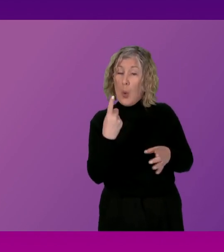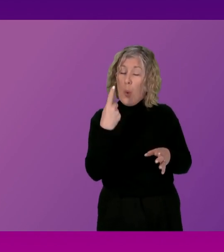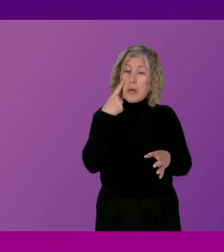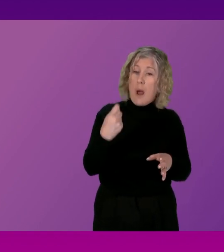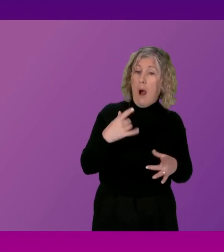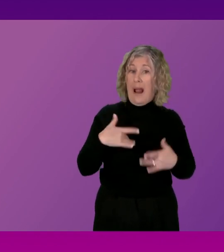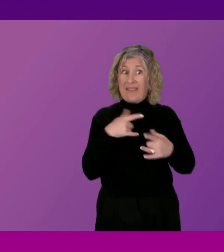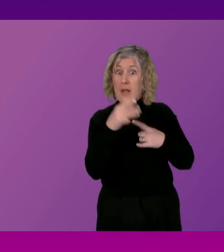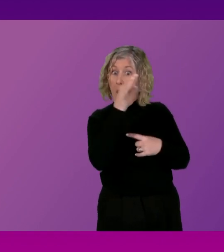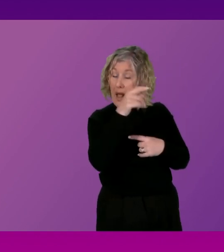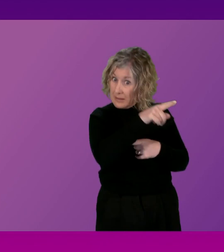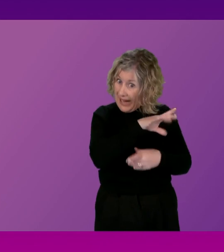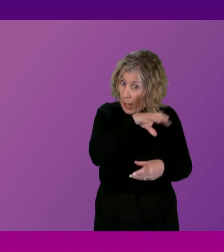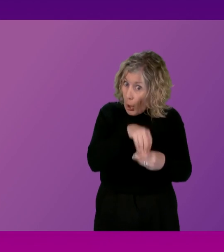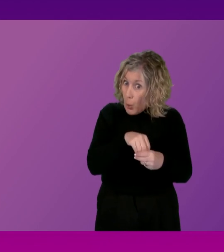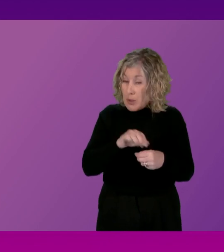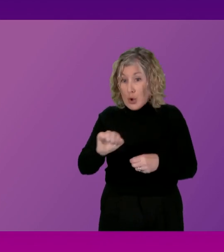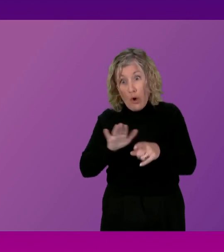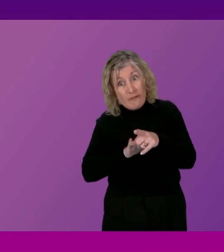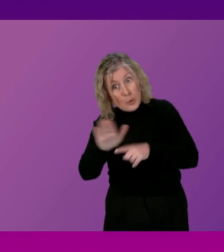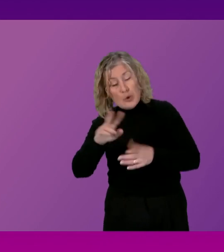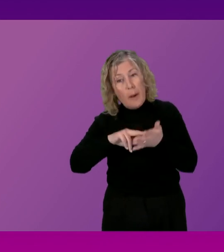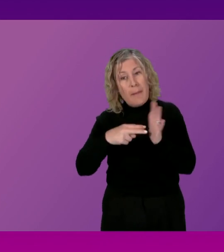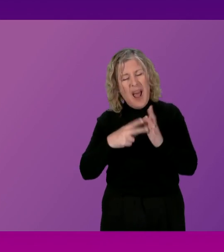will also be included in any future free ferry fares scheme?